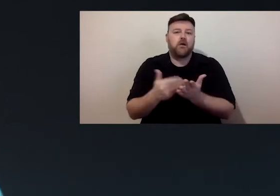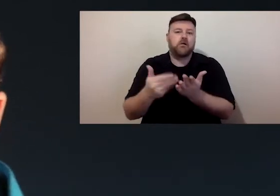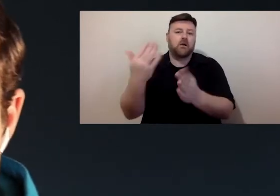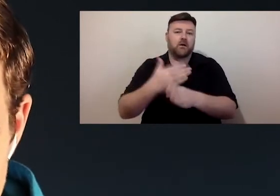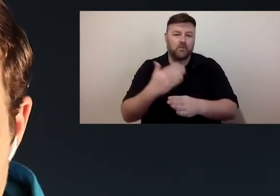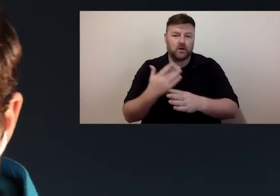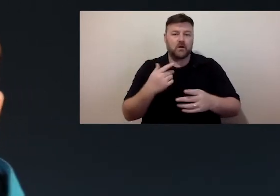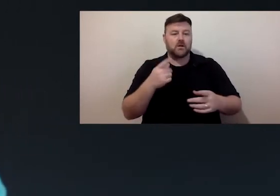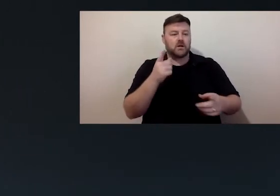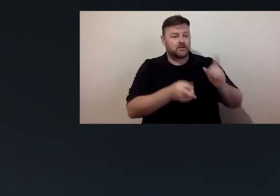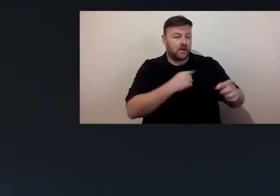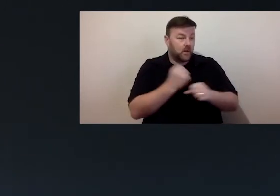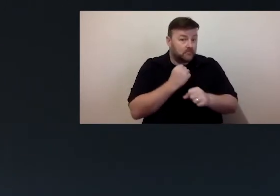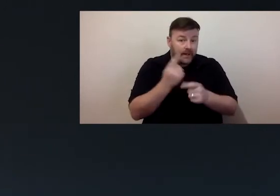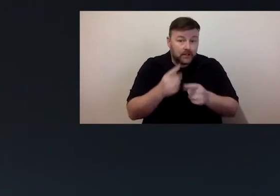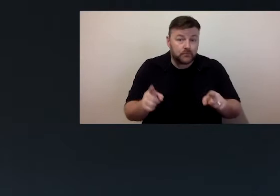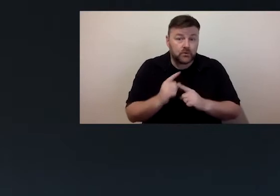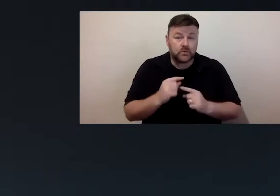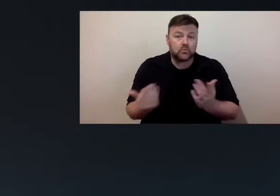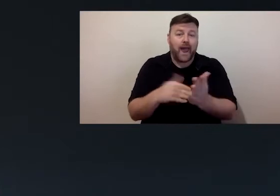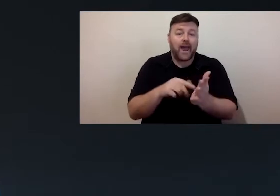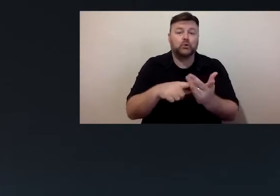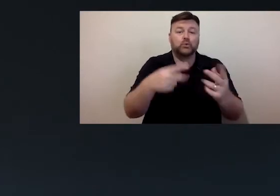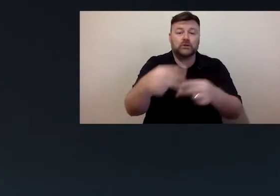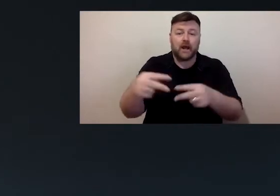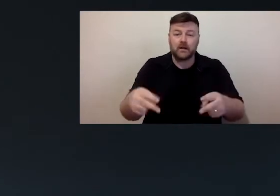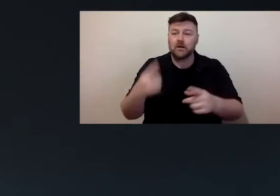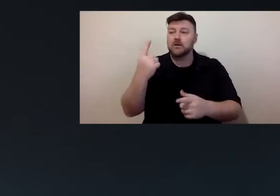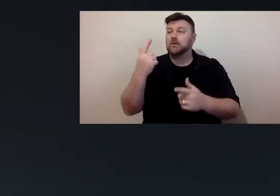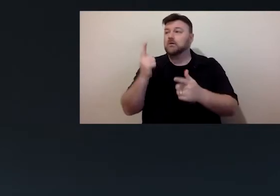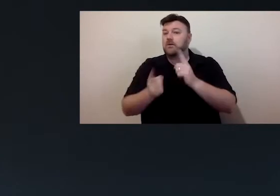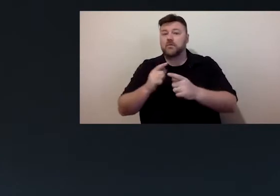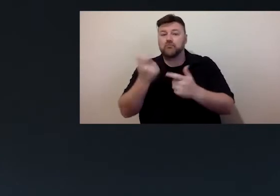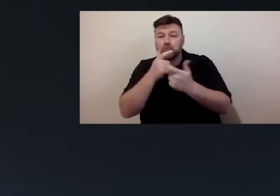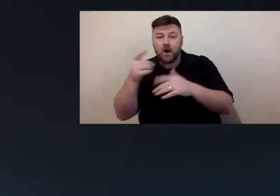composing music for dance, sometimes drama taking or mentoring other